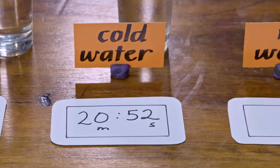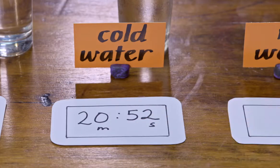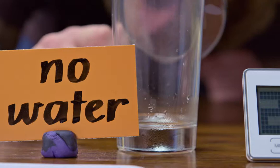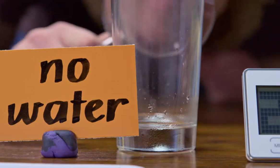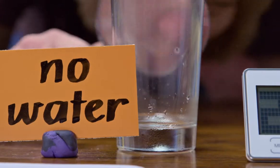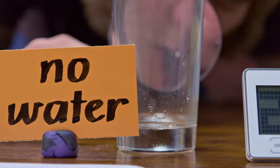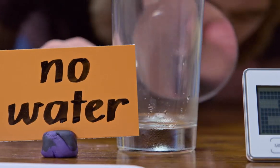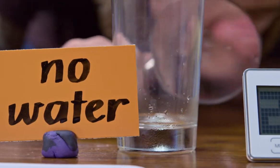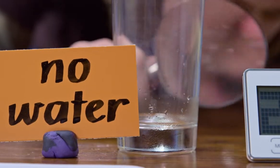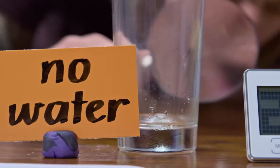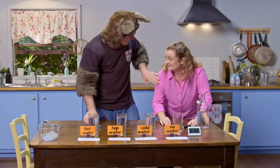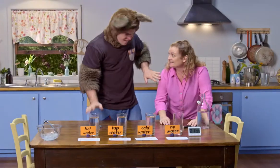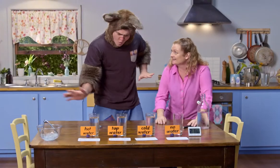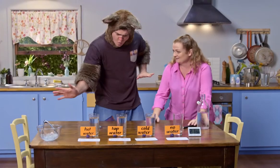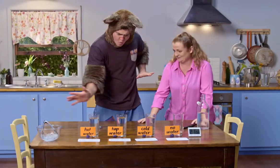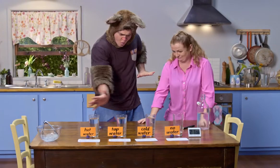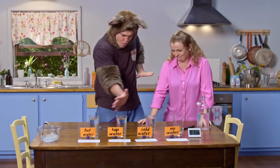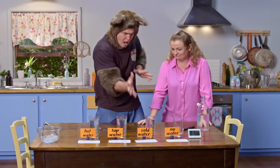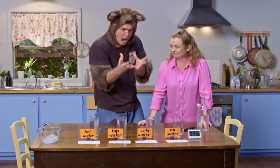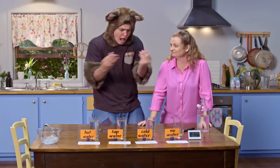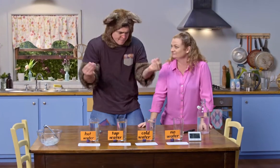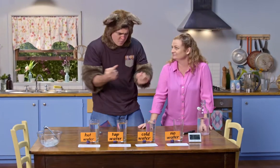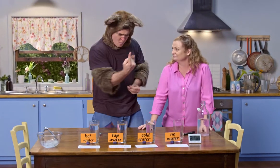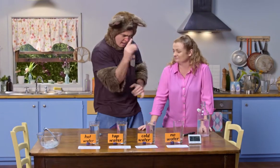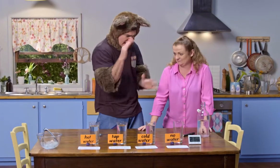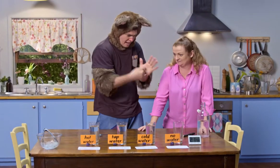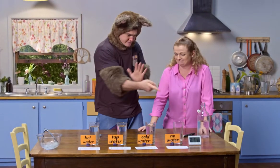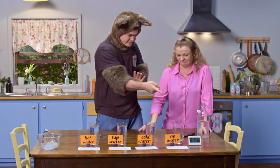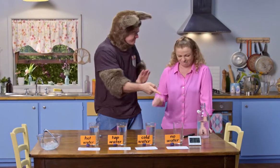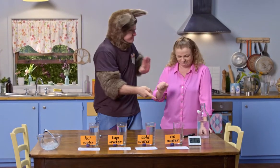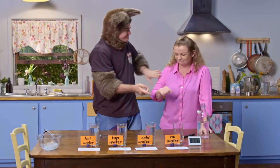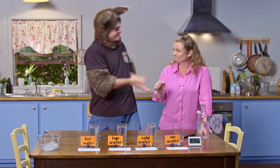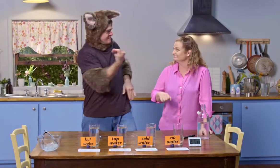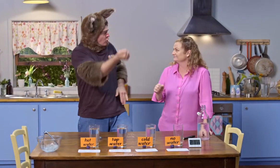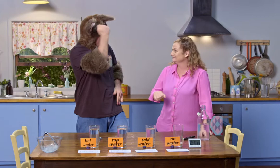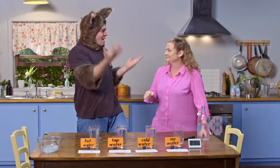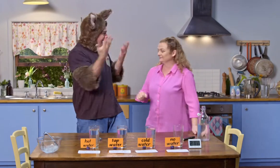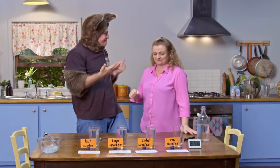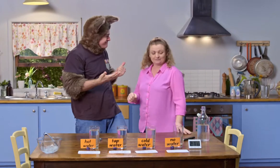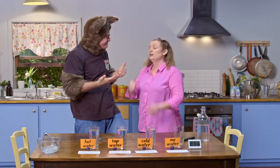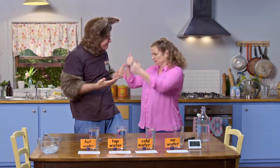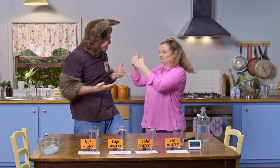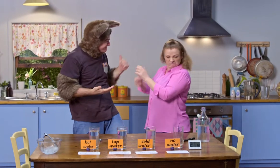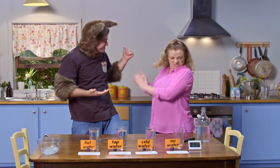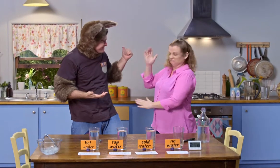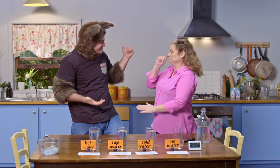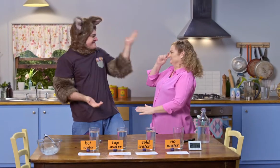Wow! Sally, all of them have melted, but this last one has not. That's right. Come on, let's go outside and play some soccer.